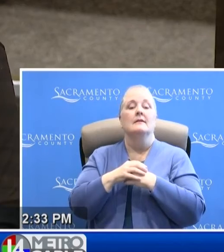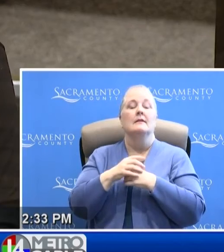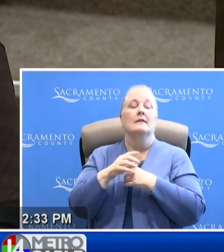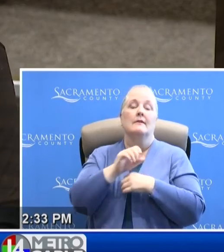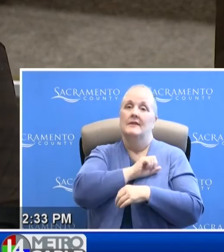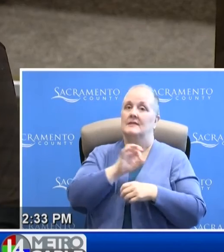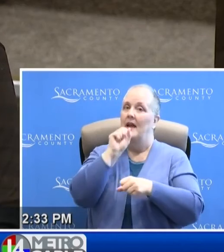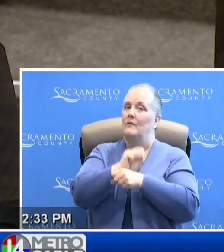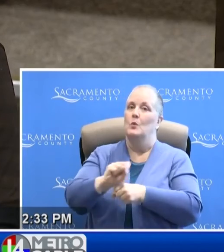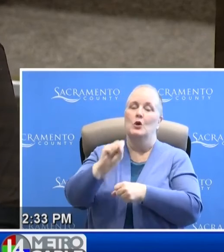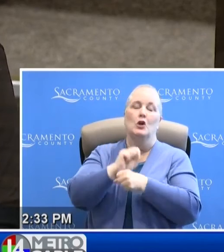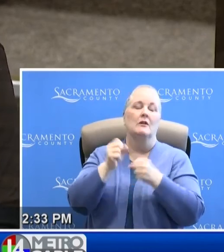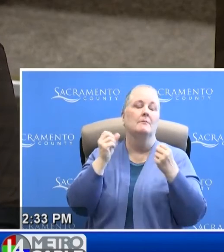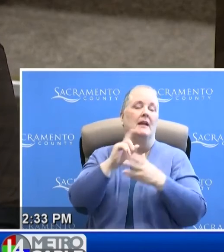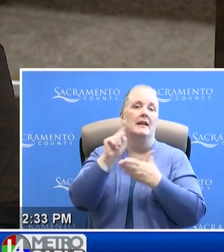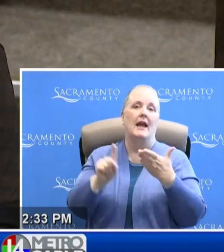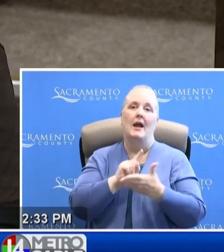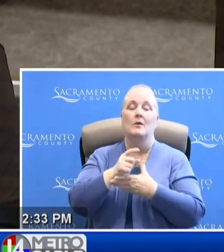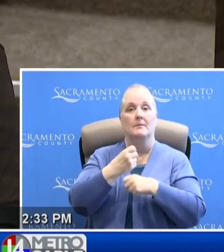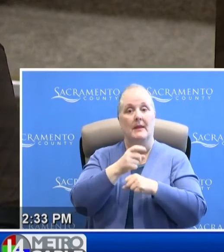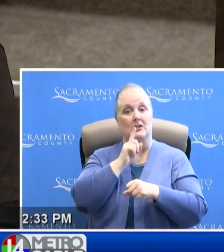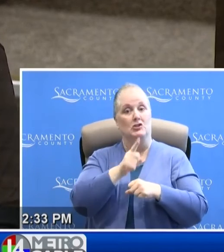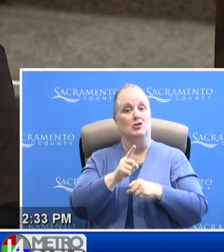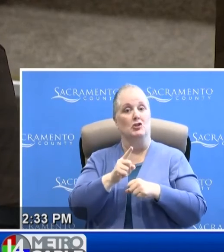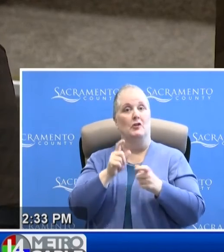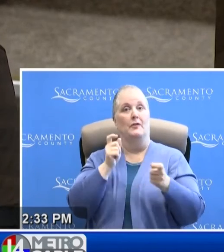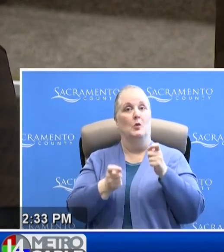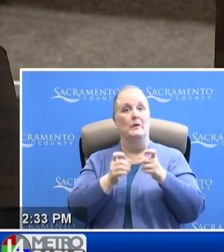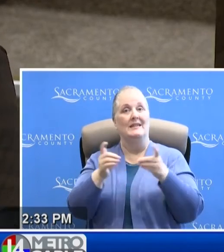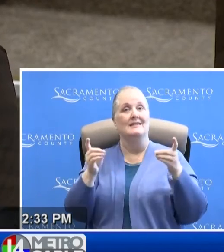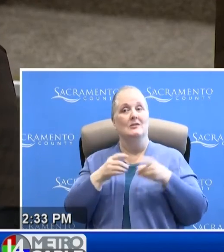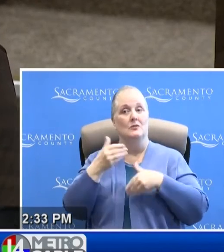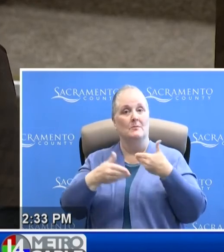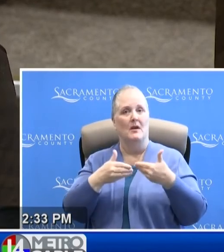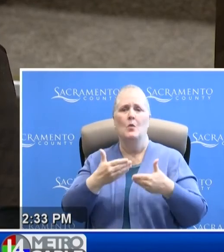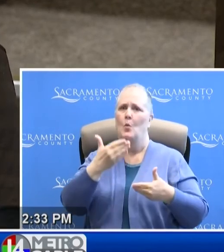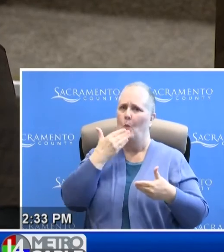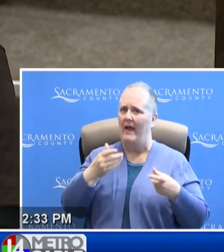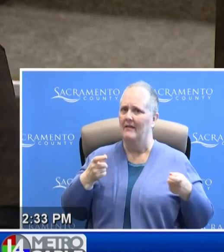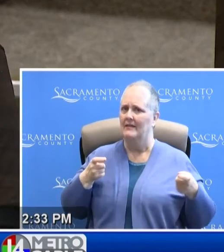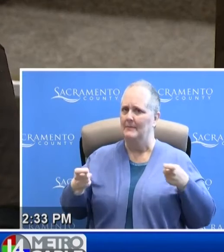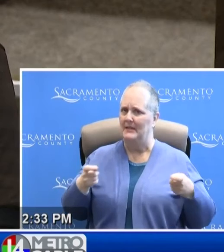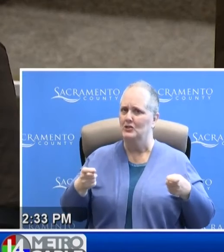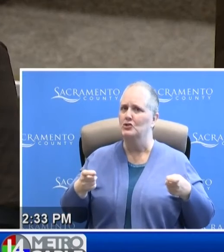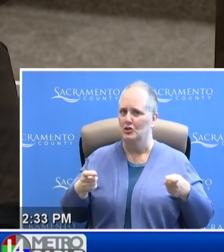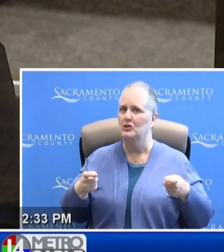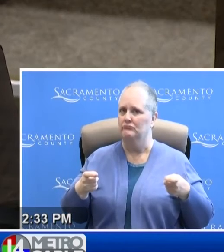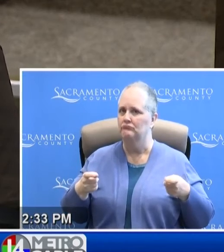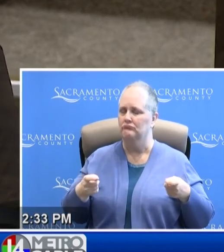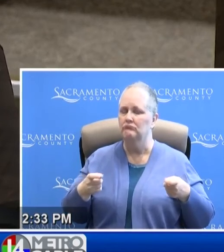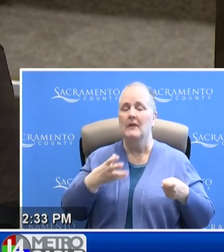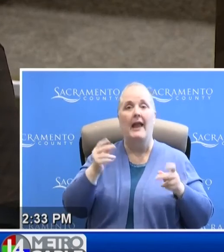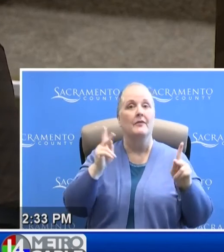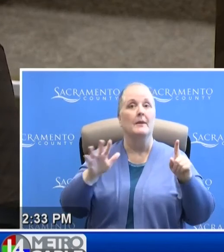to ensure that the redistricting process was well administers administered and that the public was informed